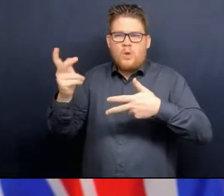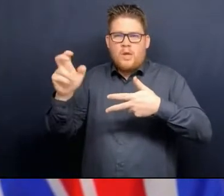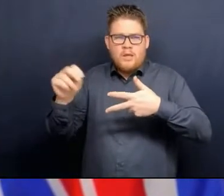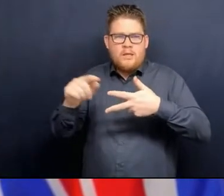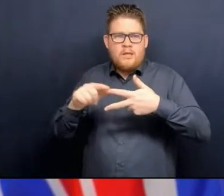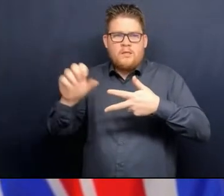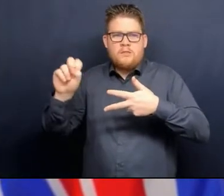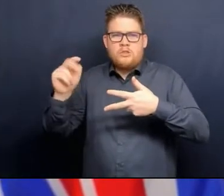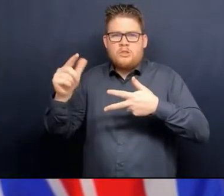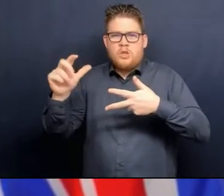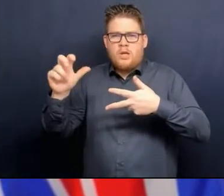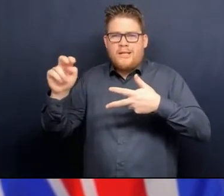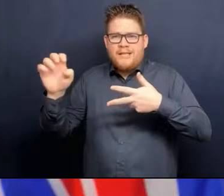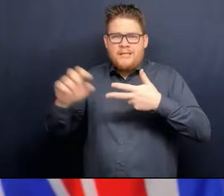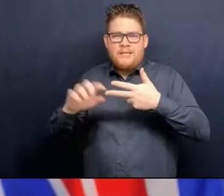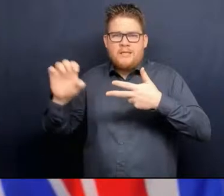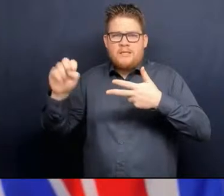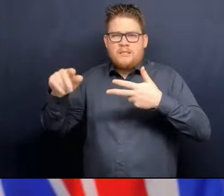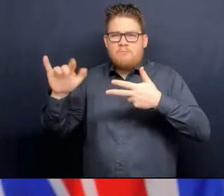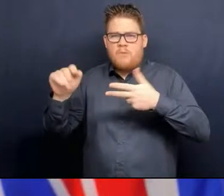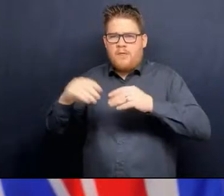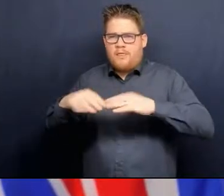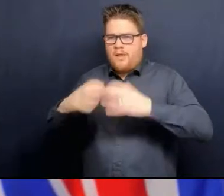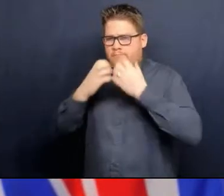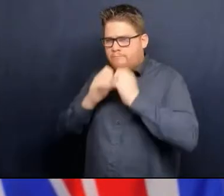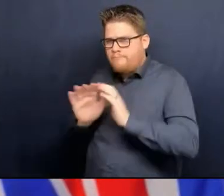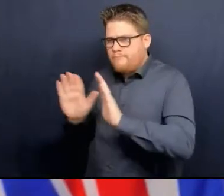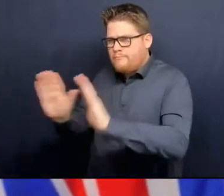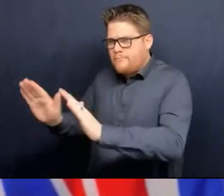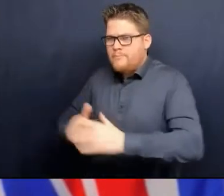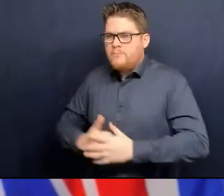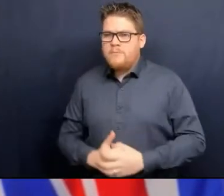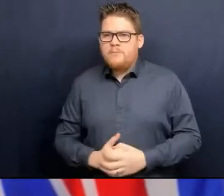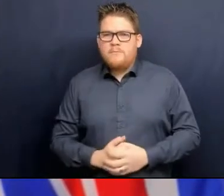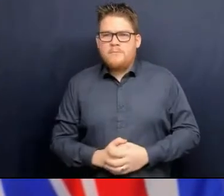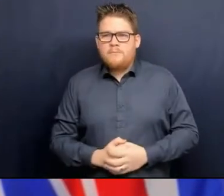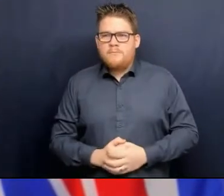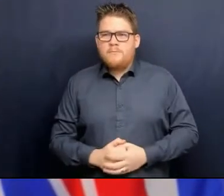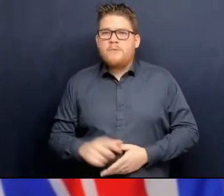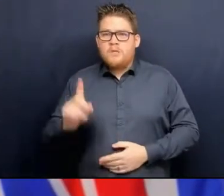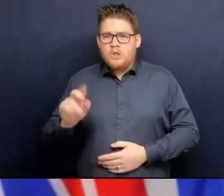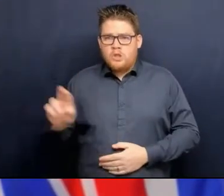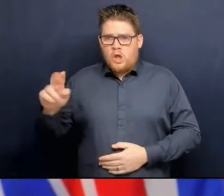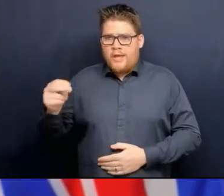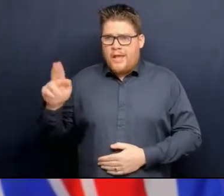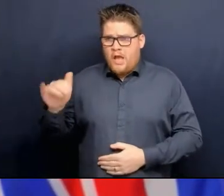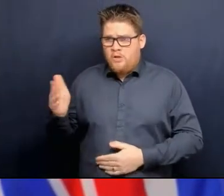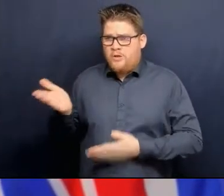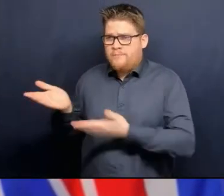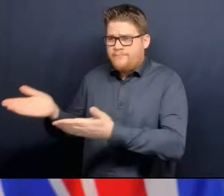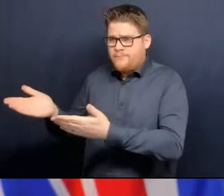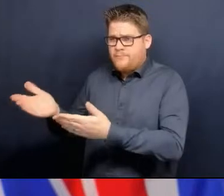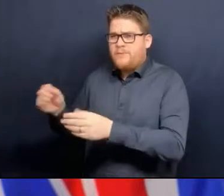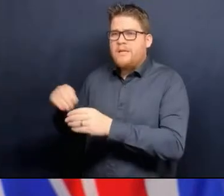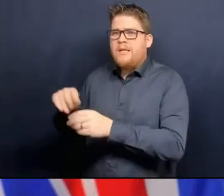Sonny's and Esquimalt First nations. Dr Bonnie Henry, our provincial health officers in